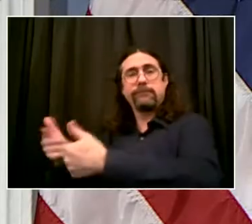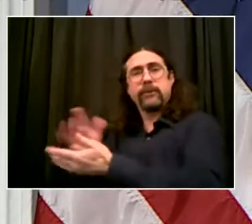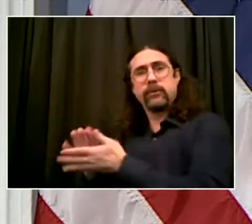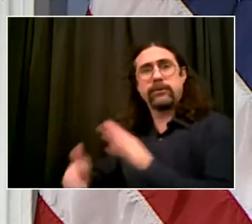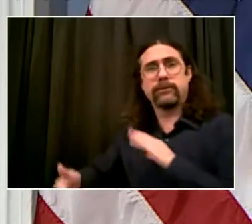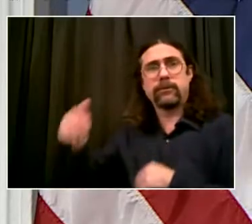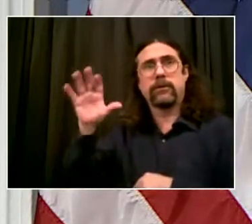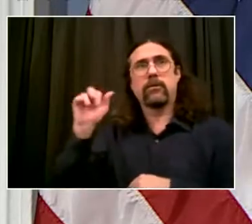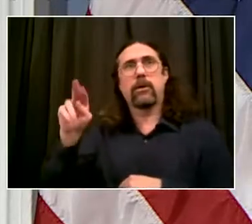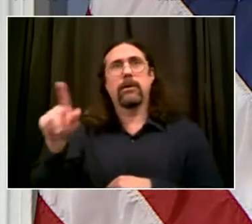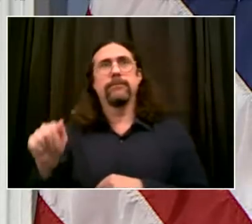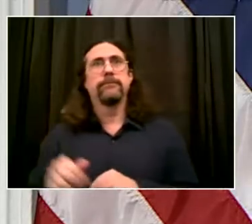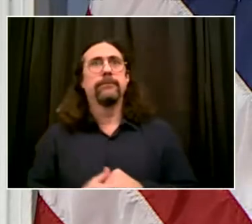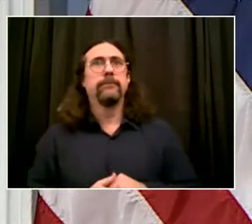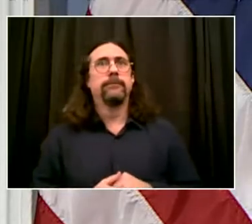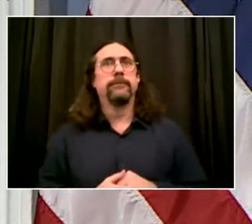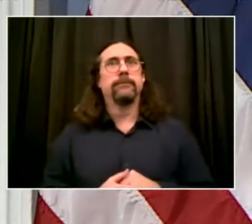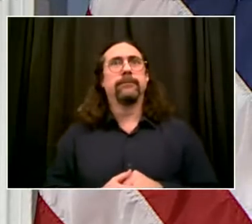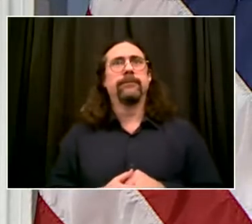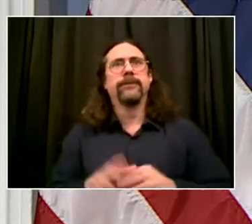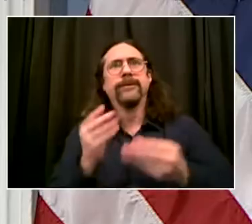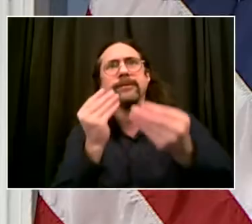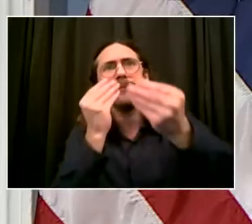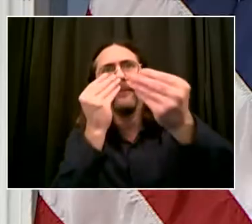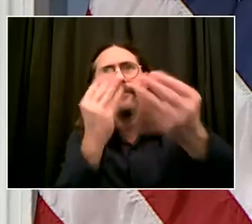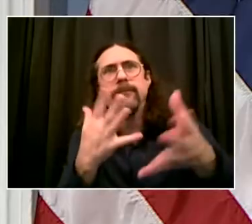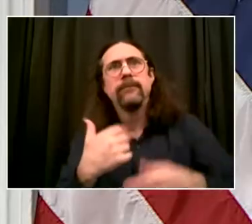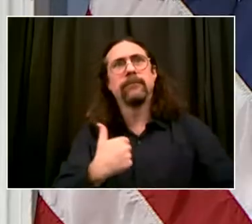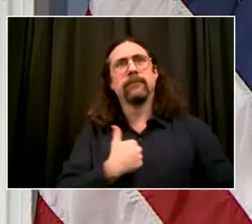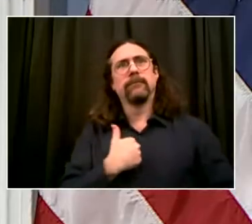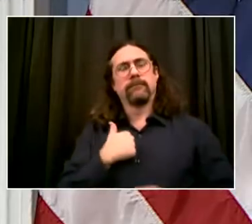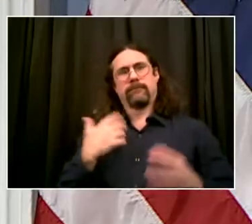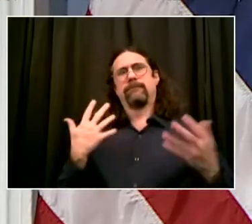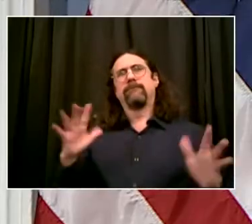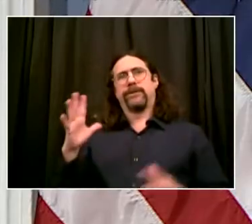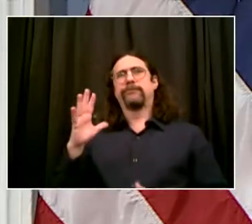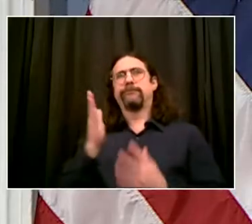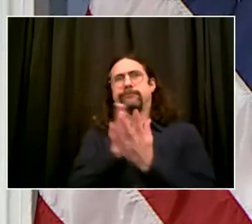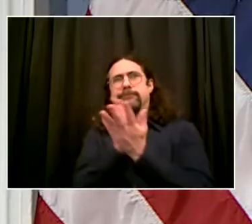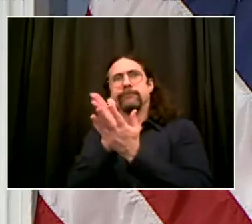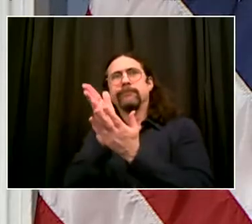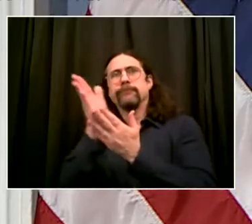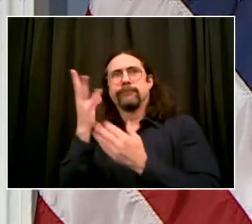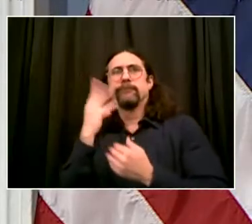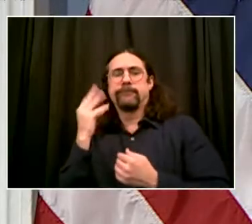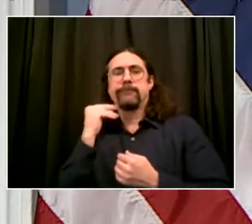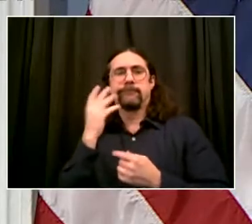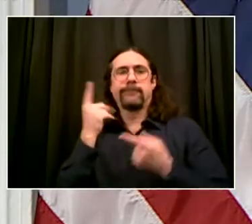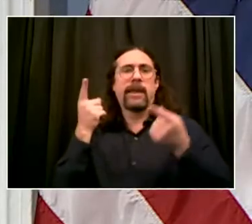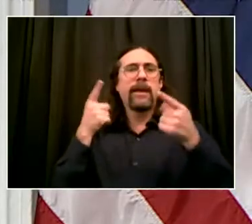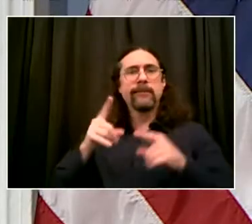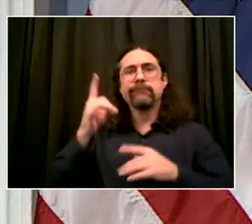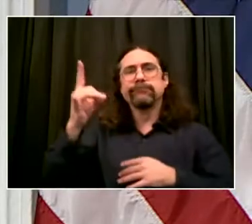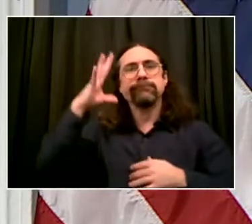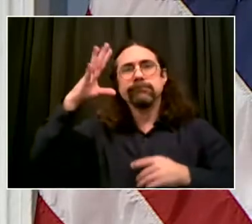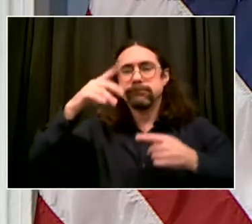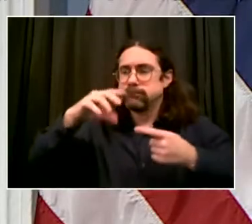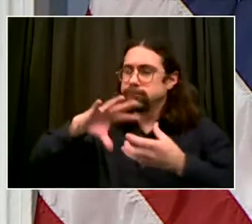IN A YEAR, THIS IS TRAUMA.